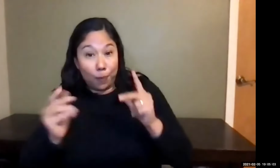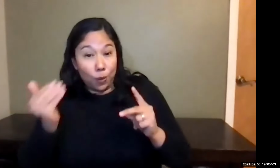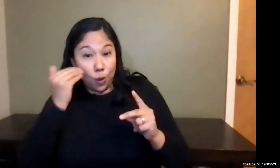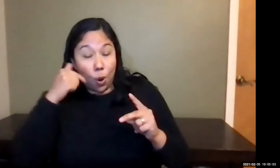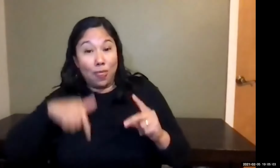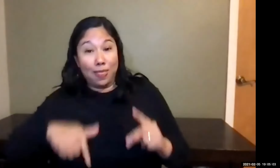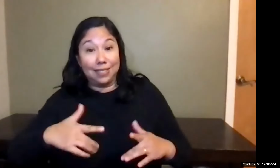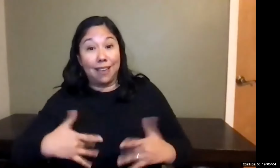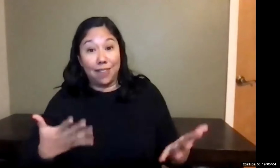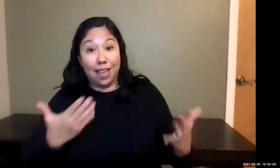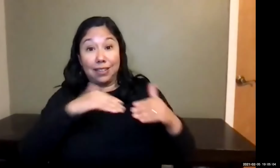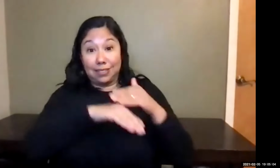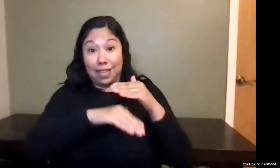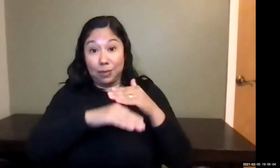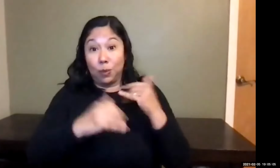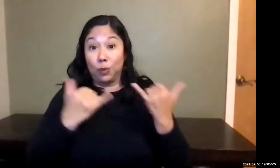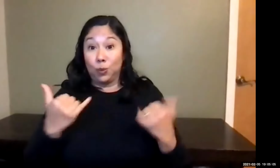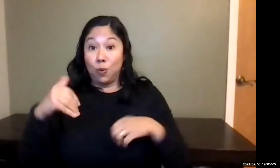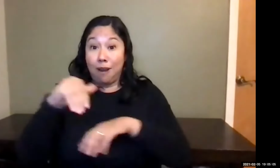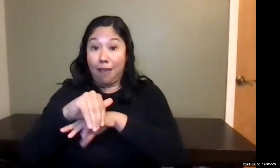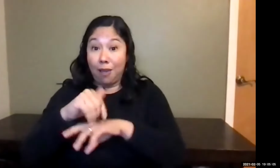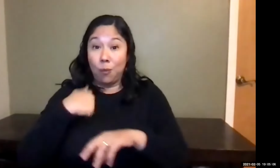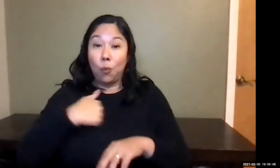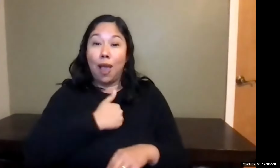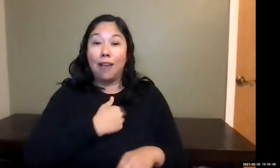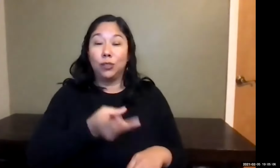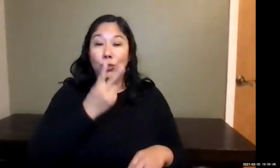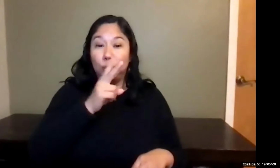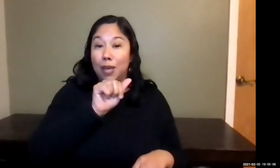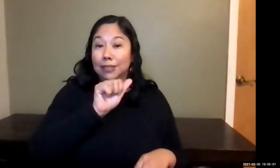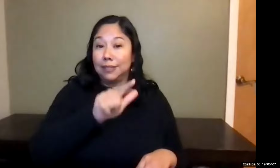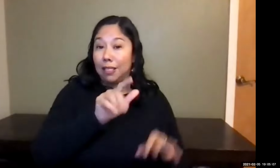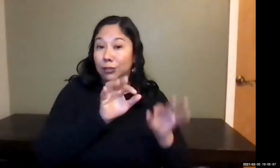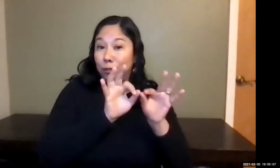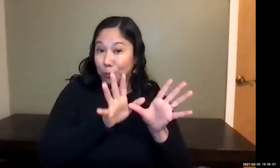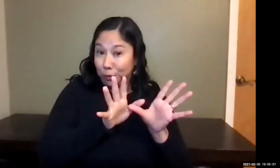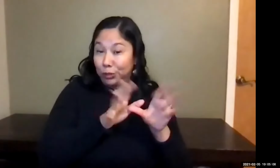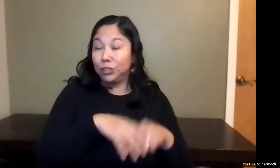tonight we also have two American Sign Language interpreters.